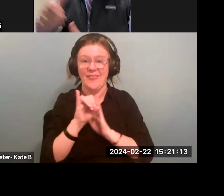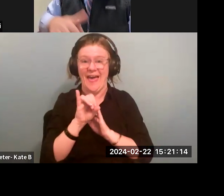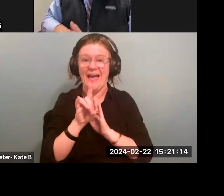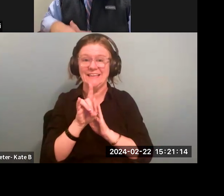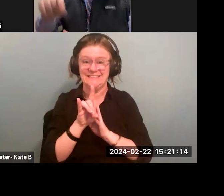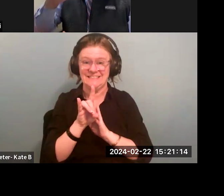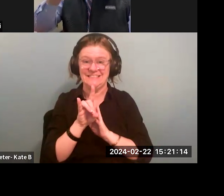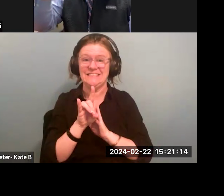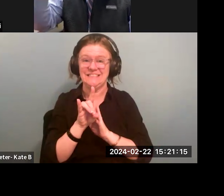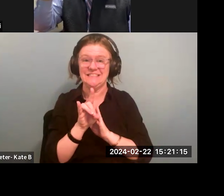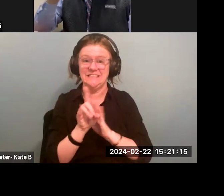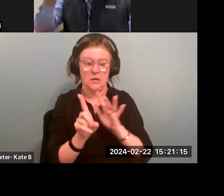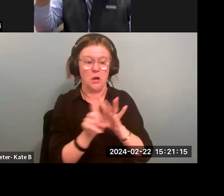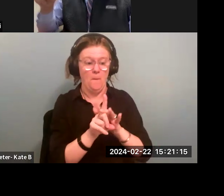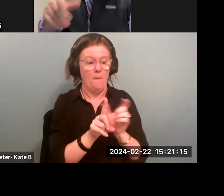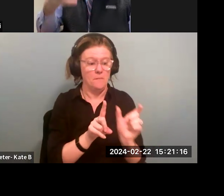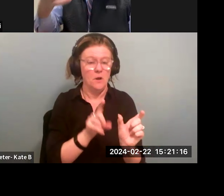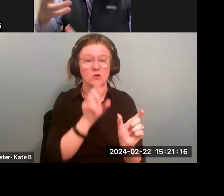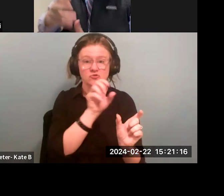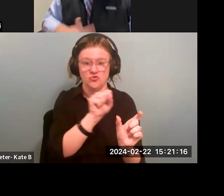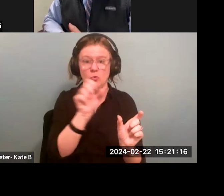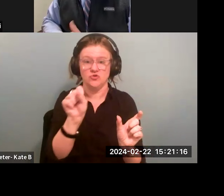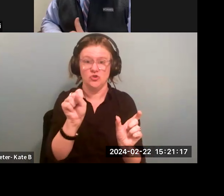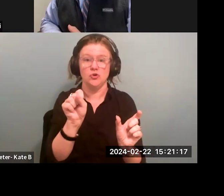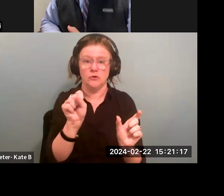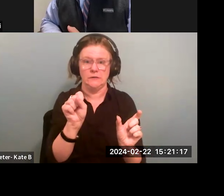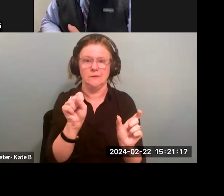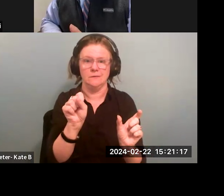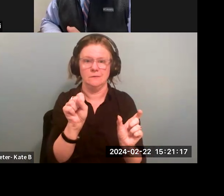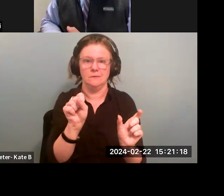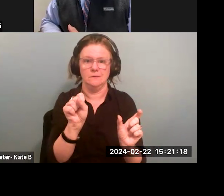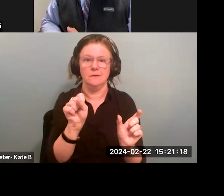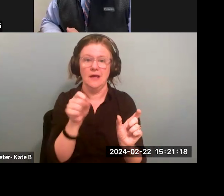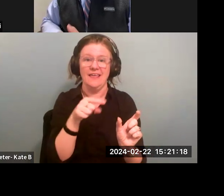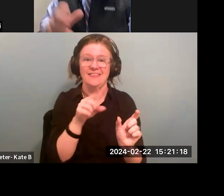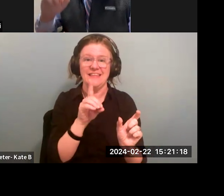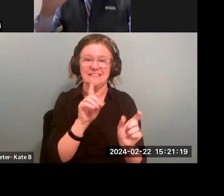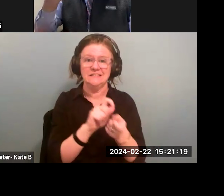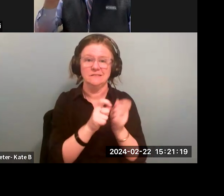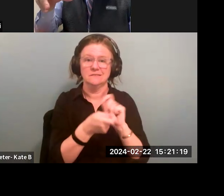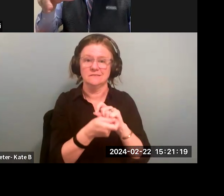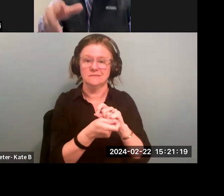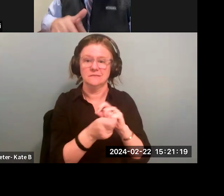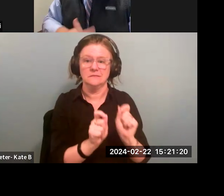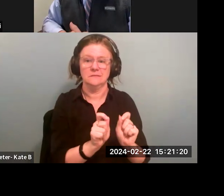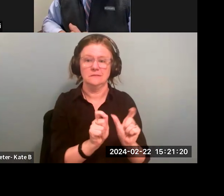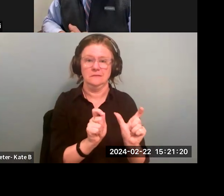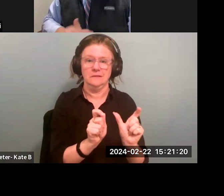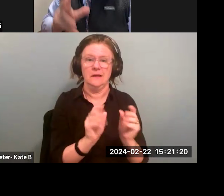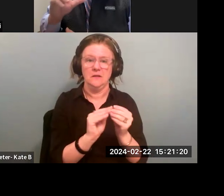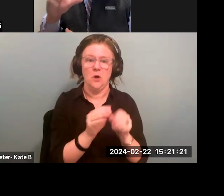would pop up as saying Social Security. In certain situations, they was even able to pop up the number of a local field office